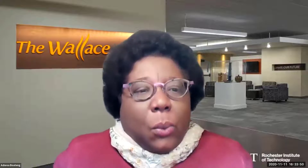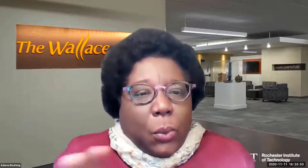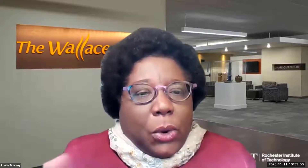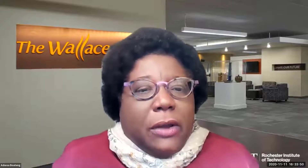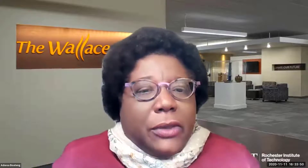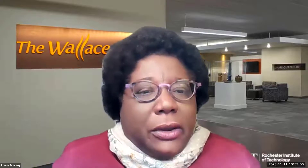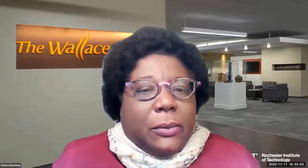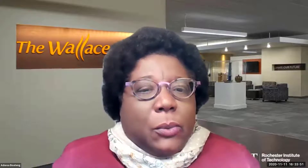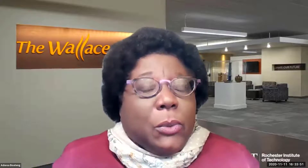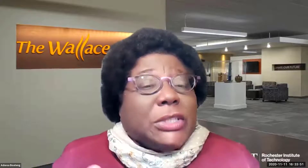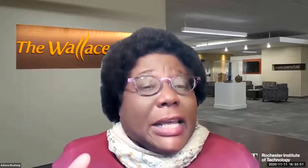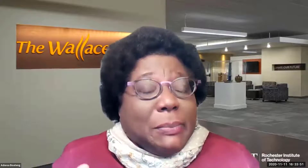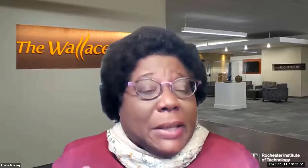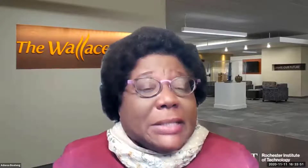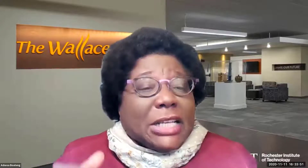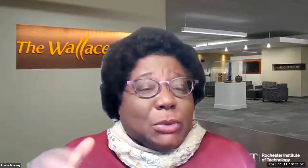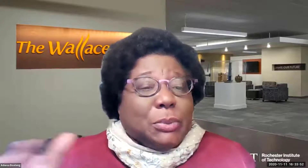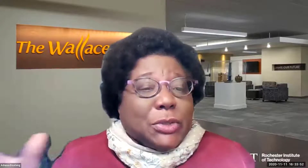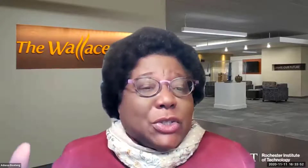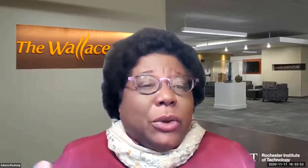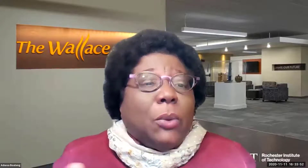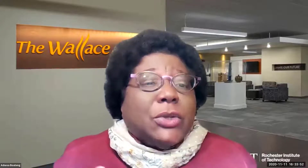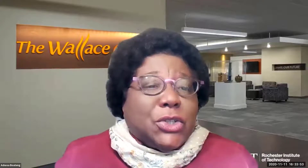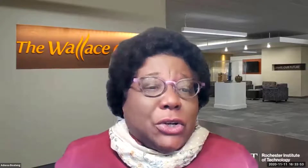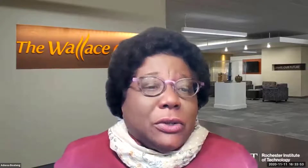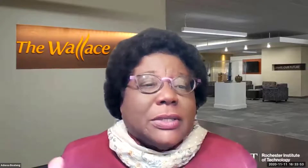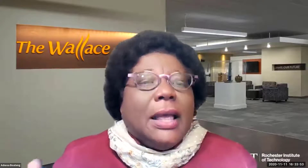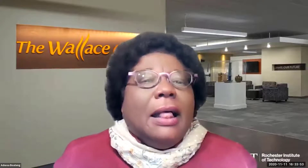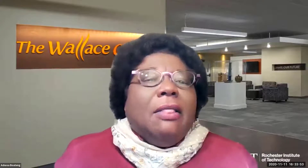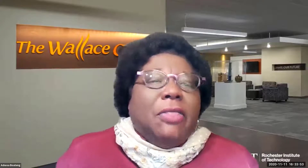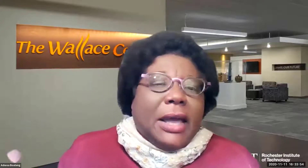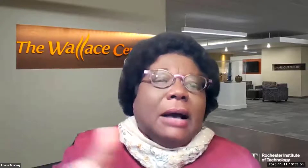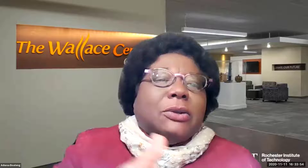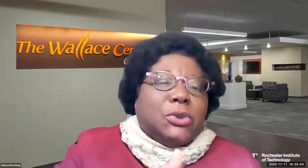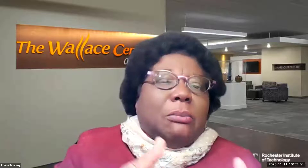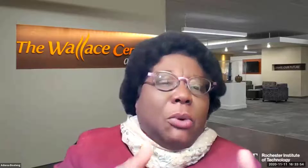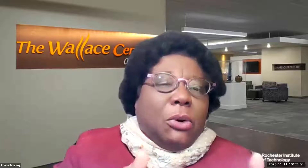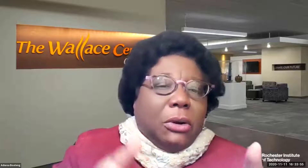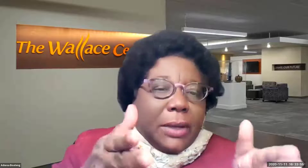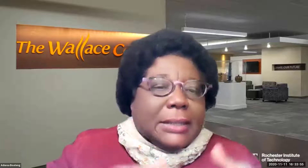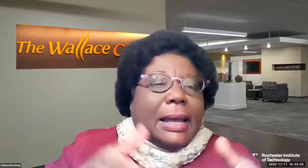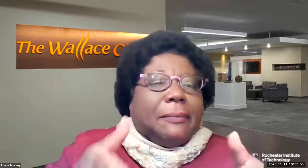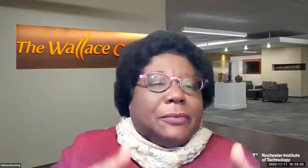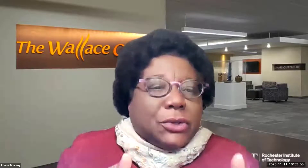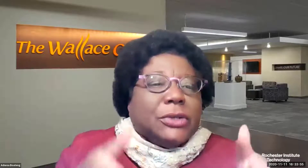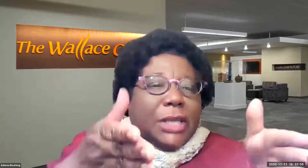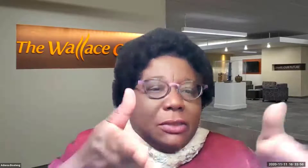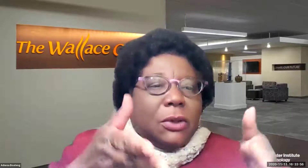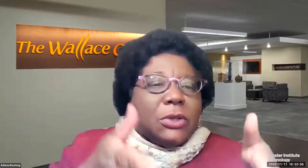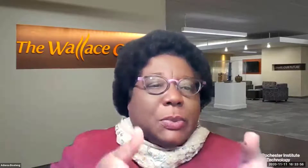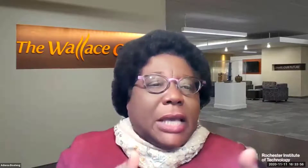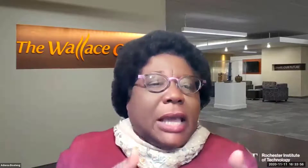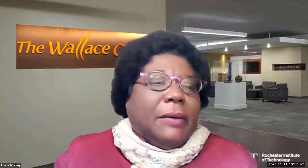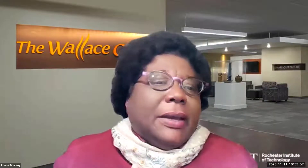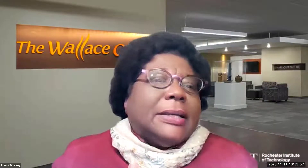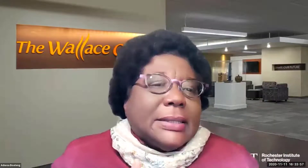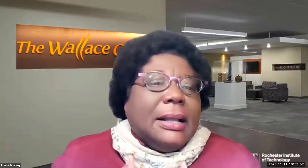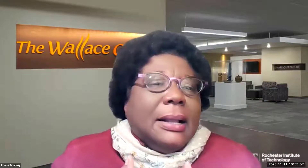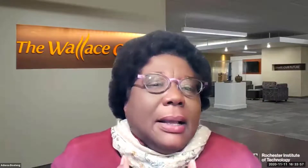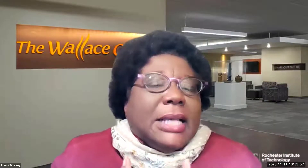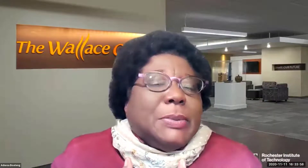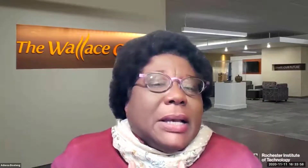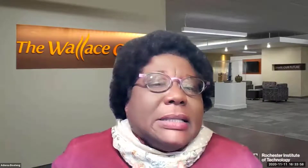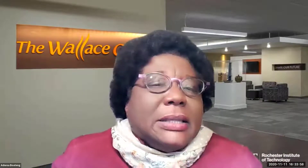Adwoa Boateng: Where there were which databases, I should be pursuing a which journals there now do a more in depth search